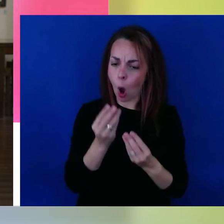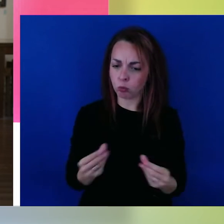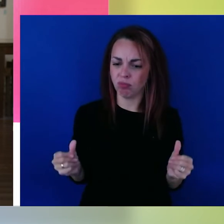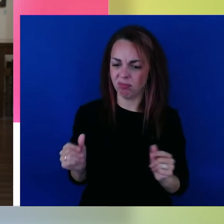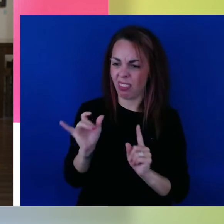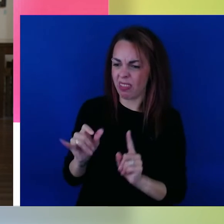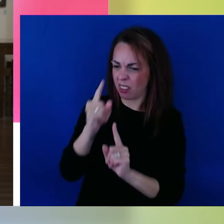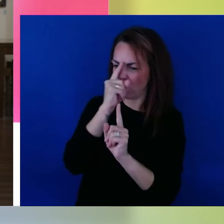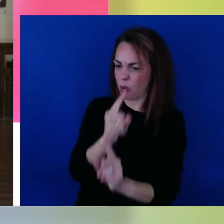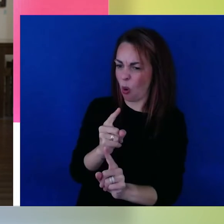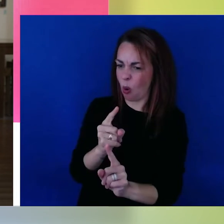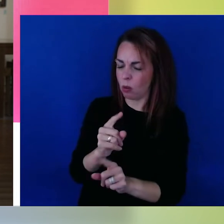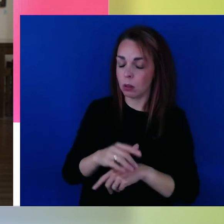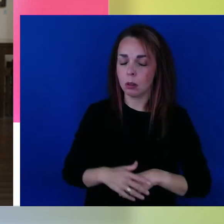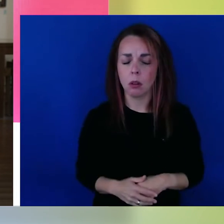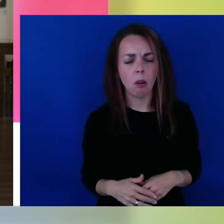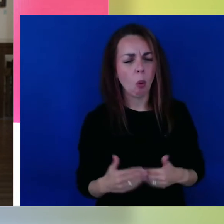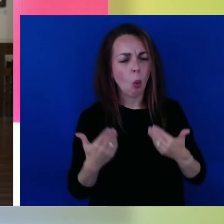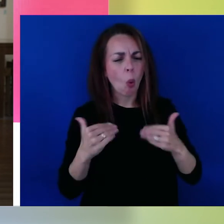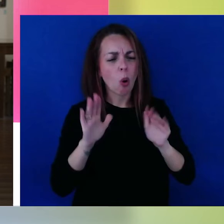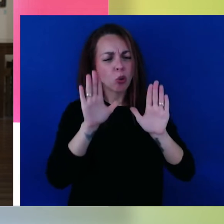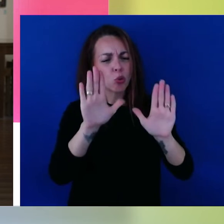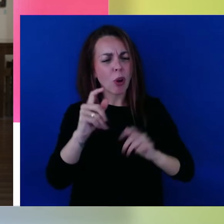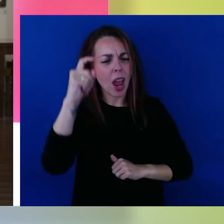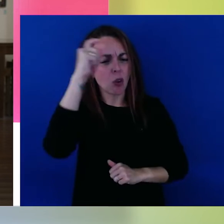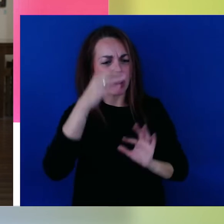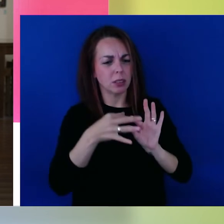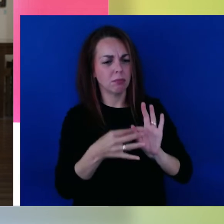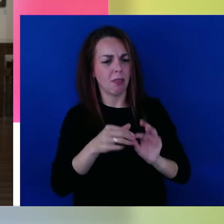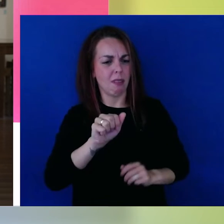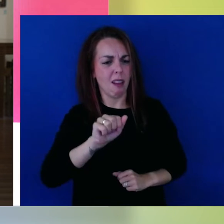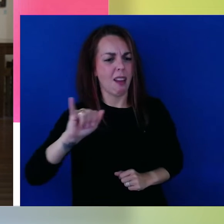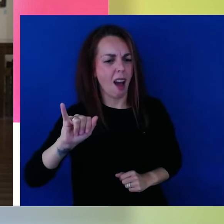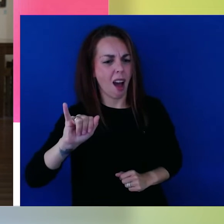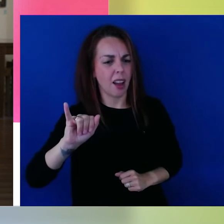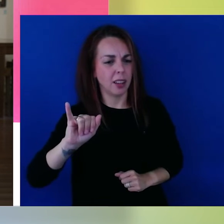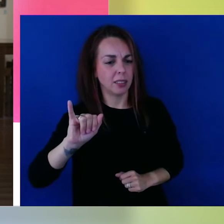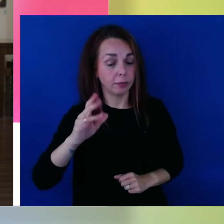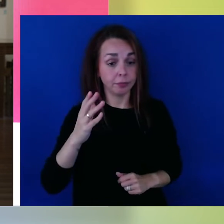Great wisdom on AI as we chart this new chapter.